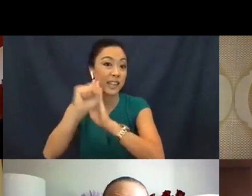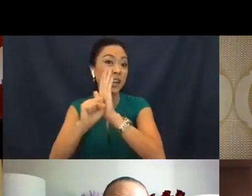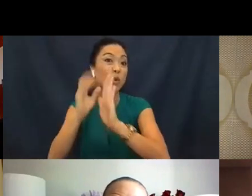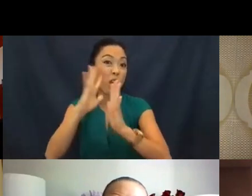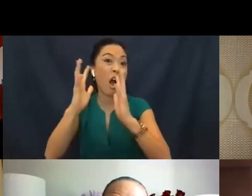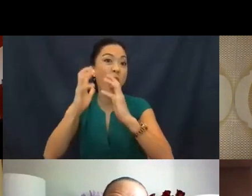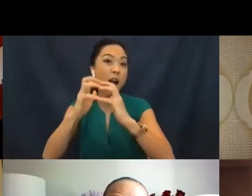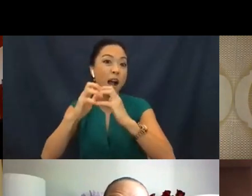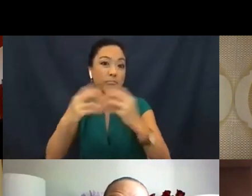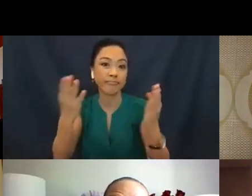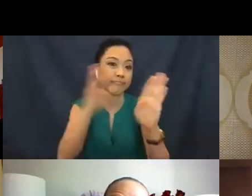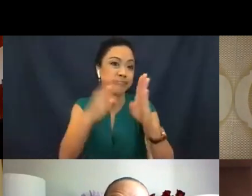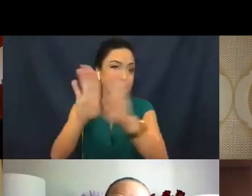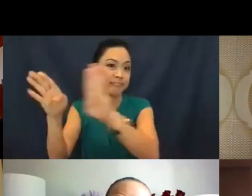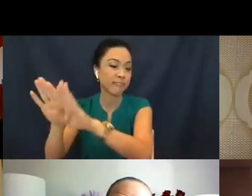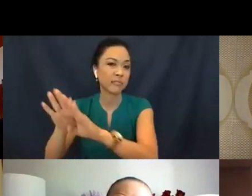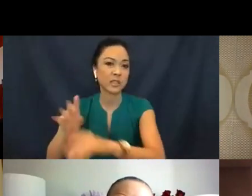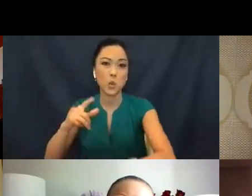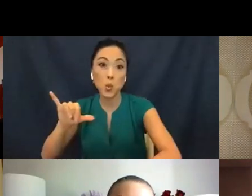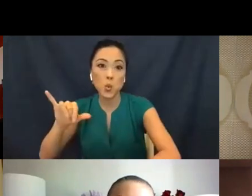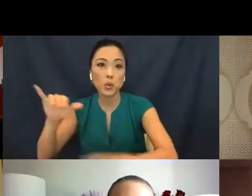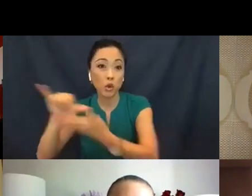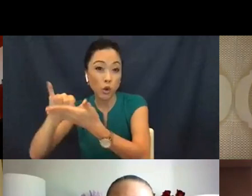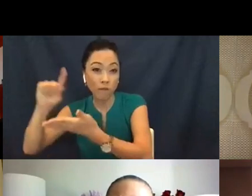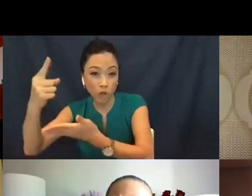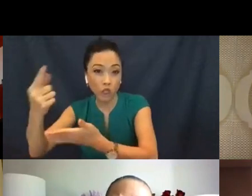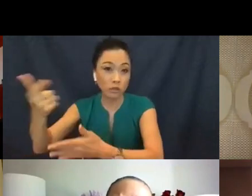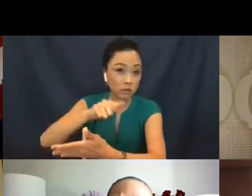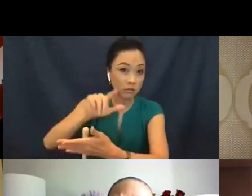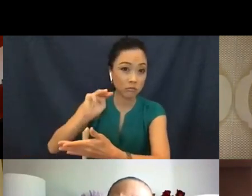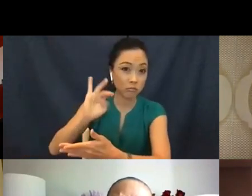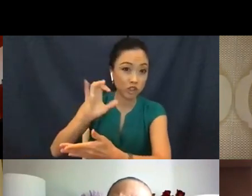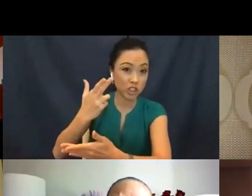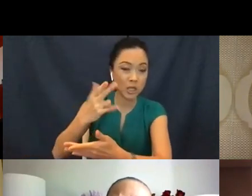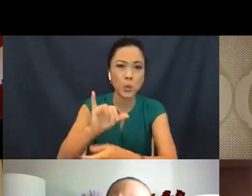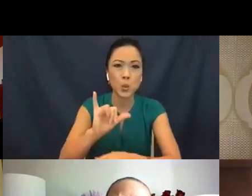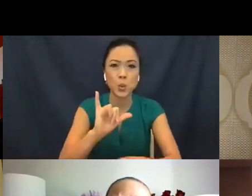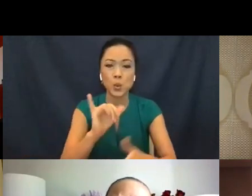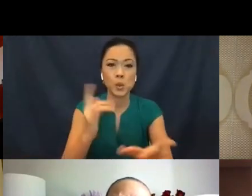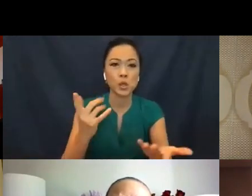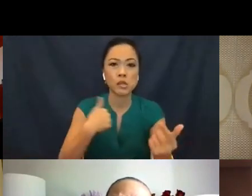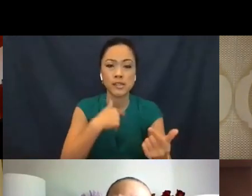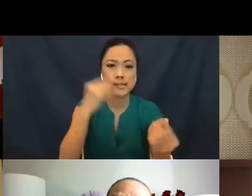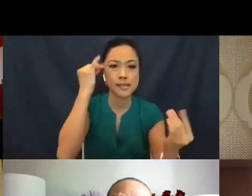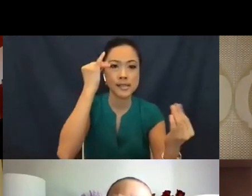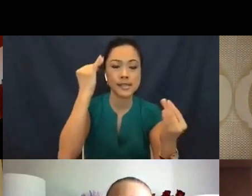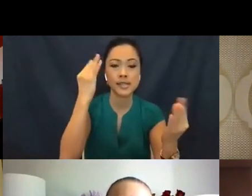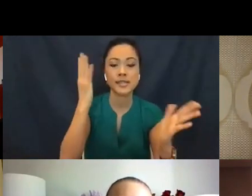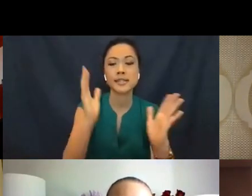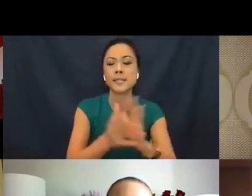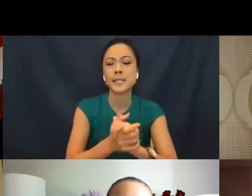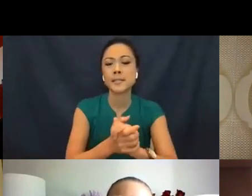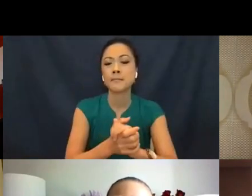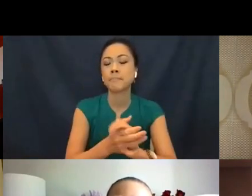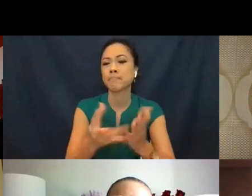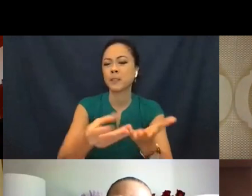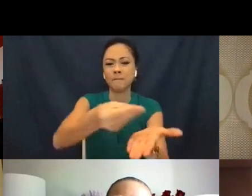the company back to the city. 18:00:31 From a financial standpoint, it was